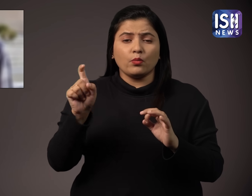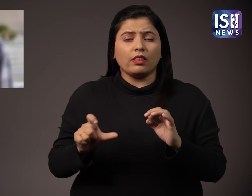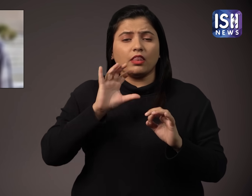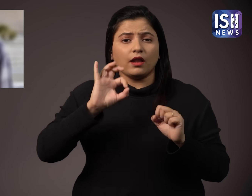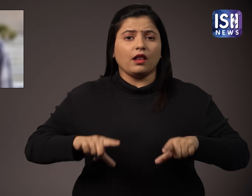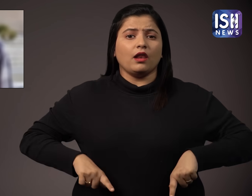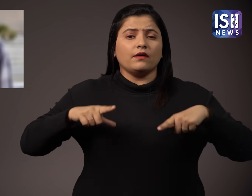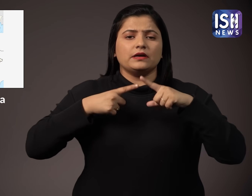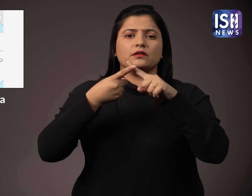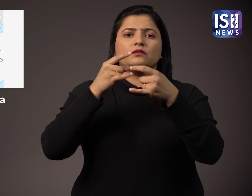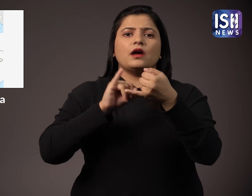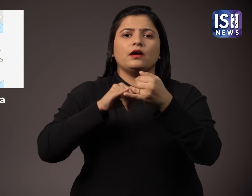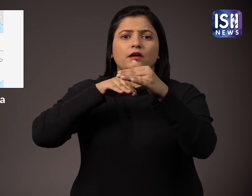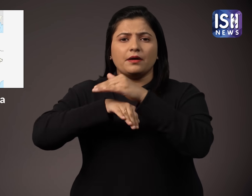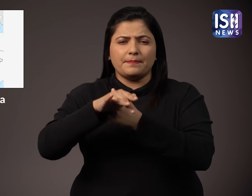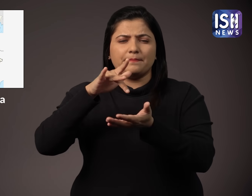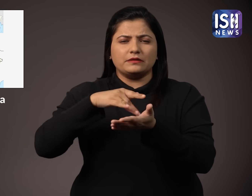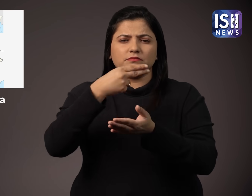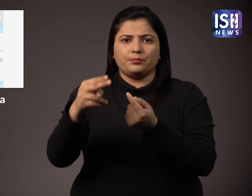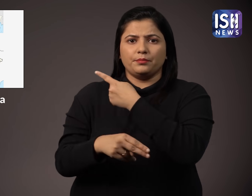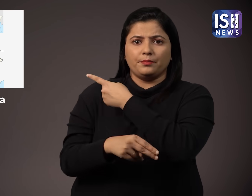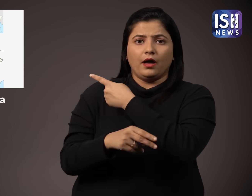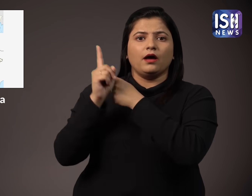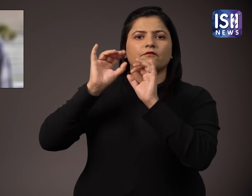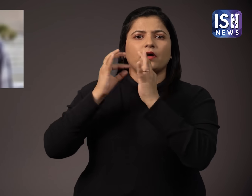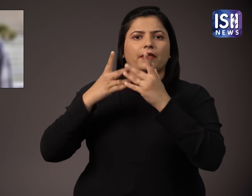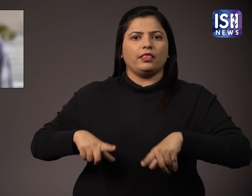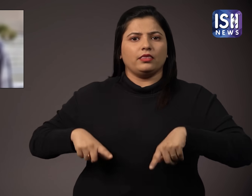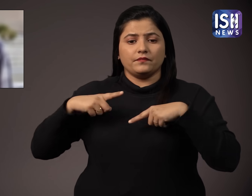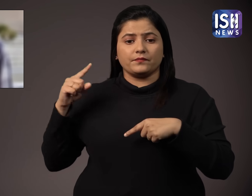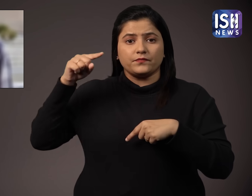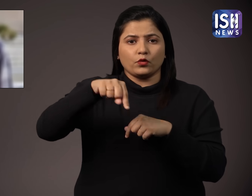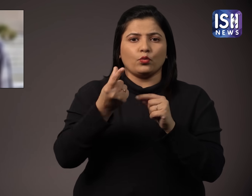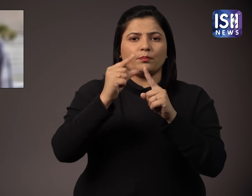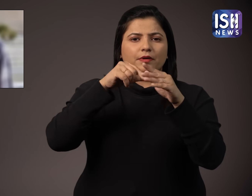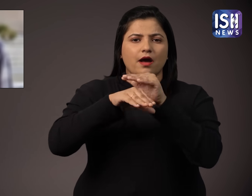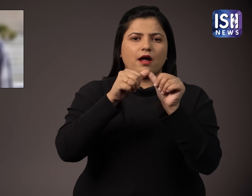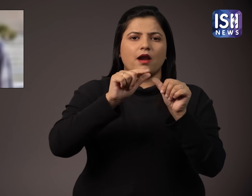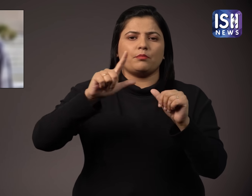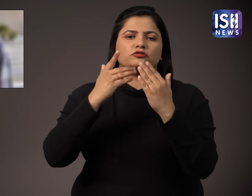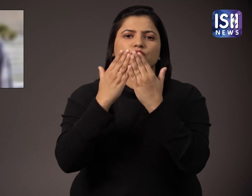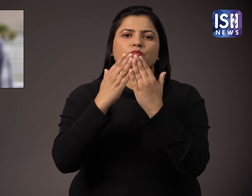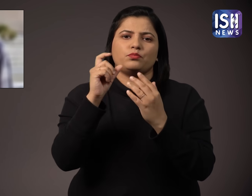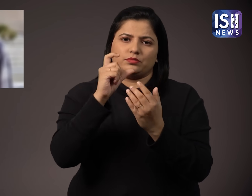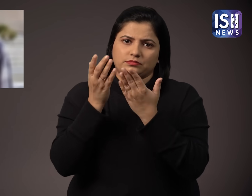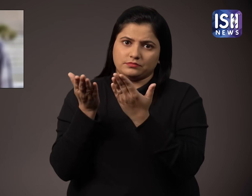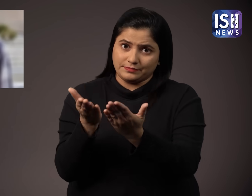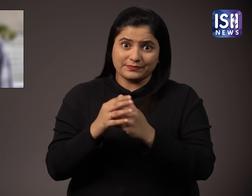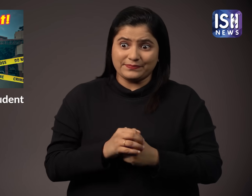He was from Rangareddy, Telangana. That's where his family lived. Akhil stayed in UP to study at the IIIT Allahabad.